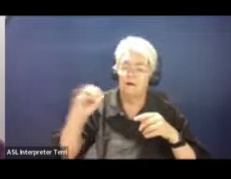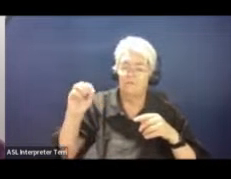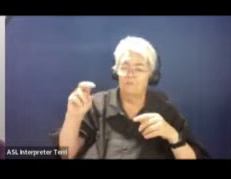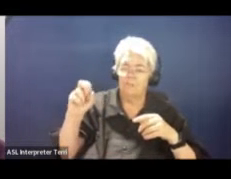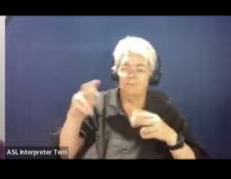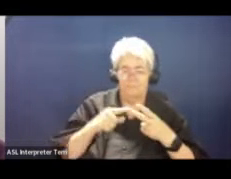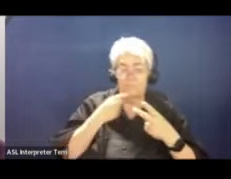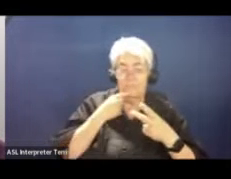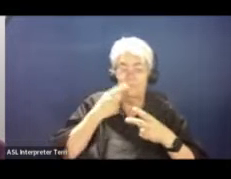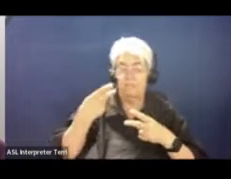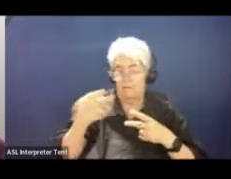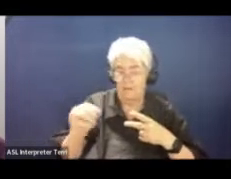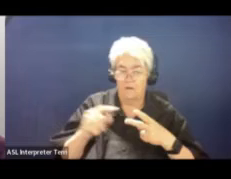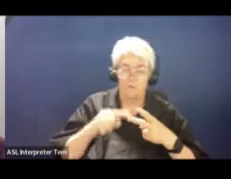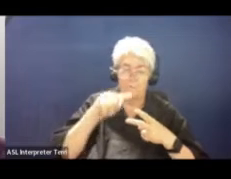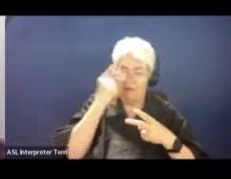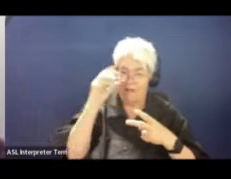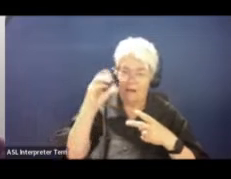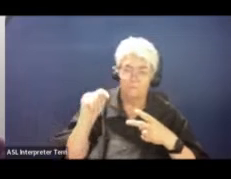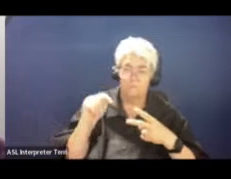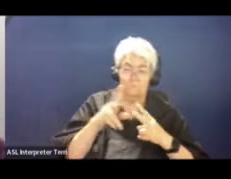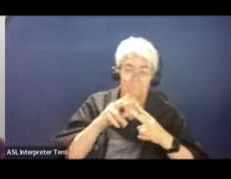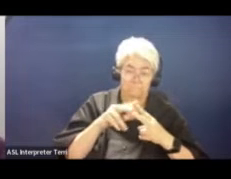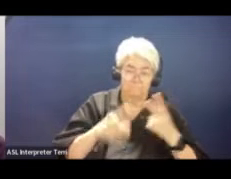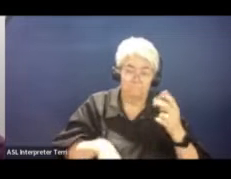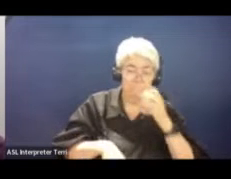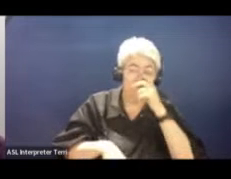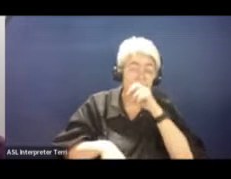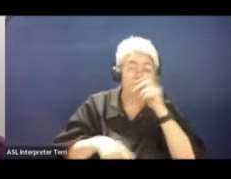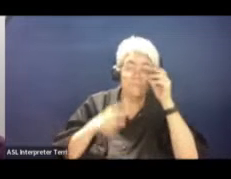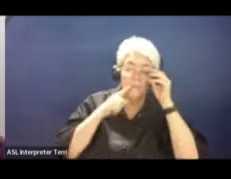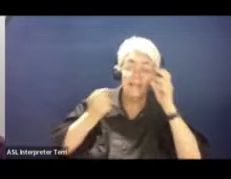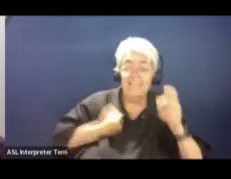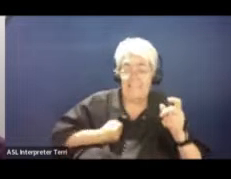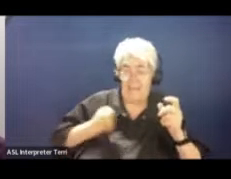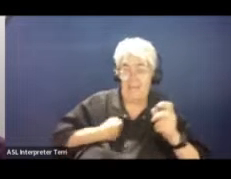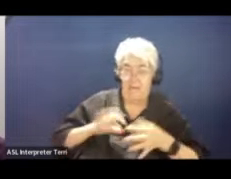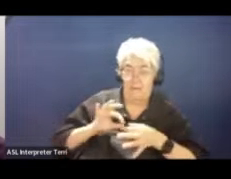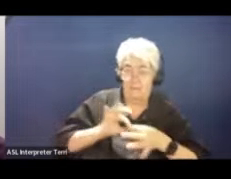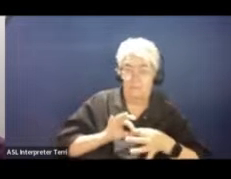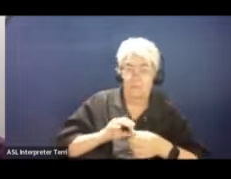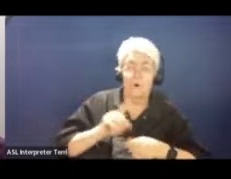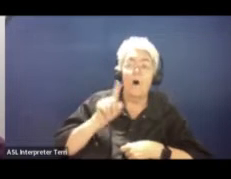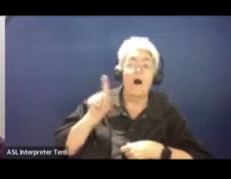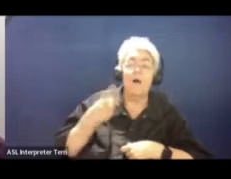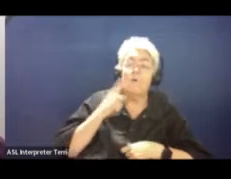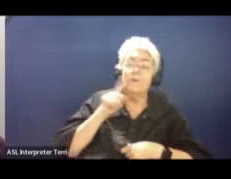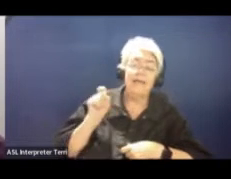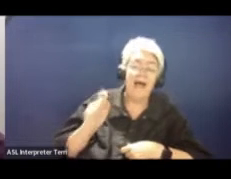and blacked out. For gang relation, I only mentioned or asked about gang relation